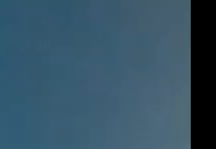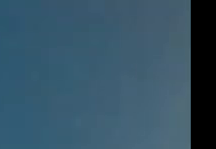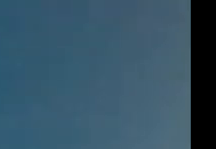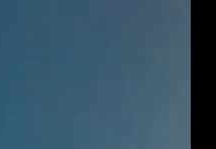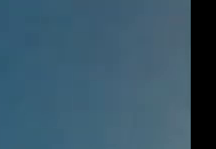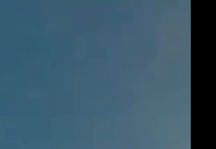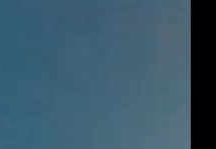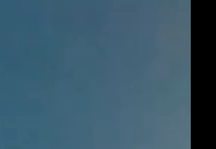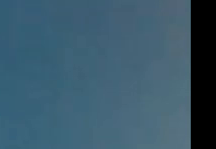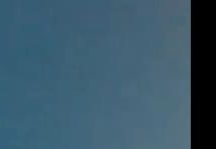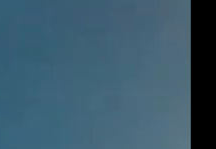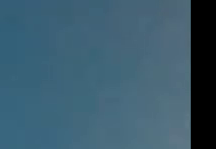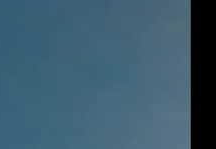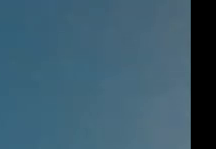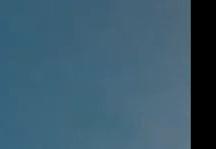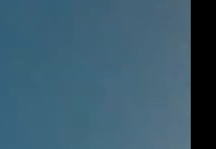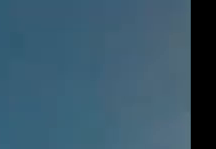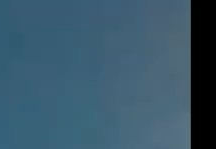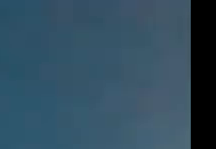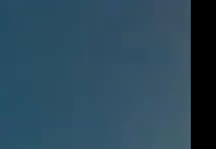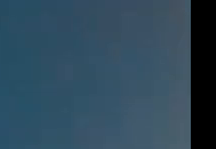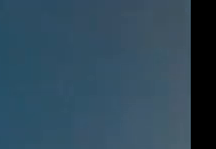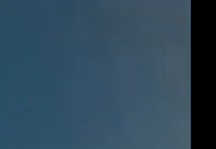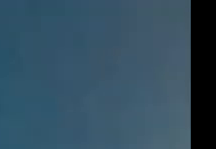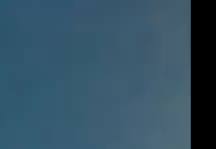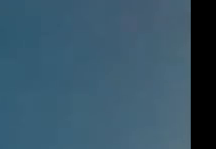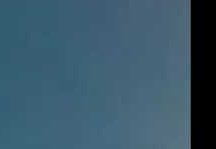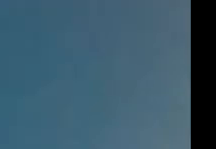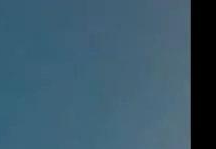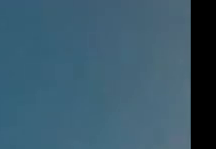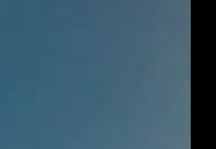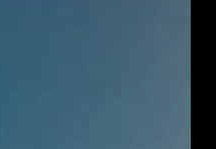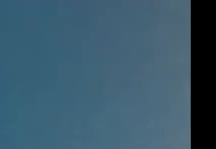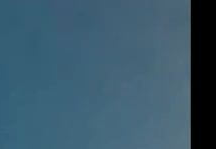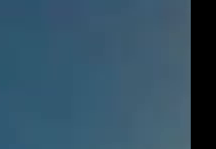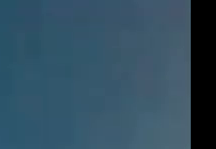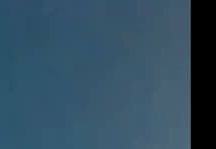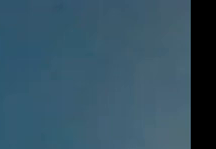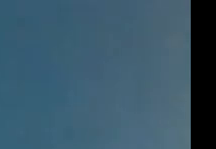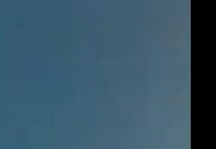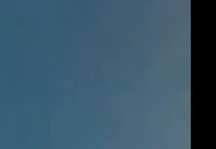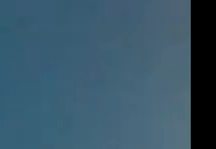[Jenelle, facilitator] Yes, one of our next questions was, "I love what Zandra said about it not being enough